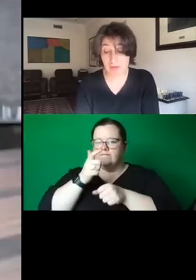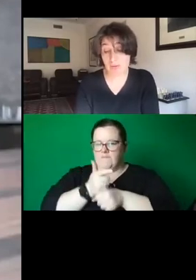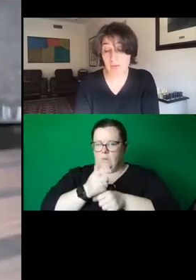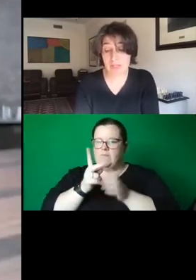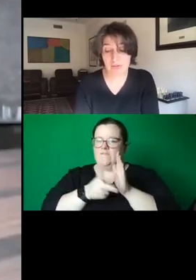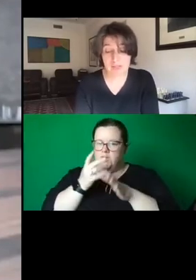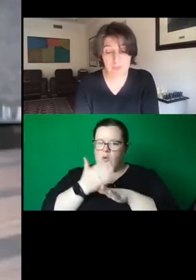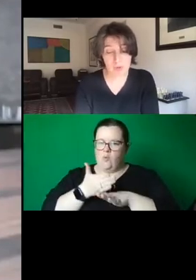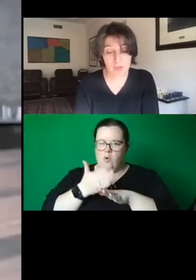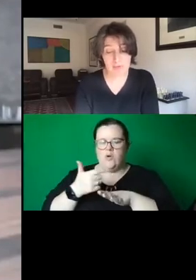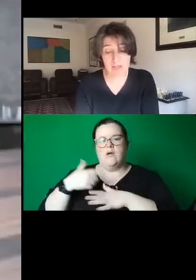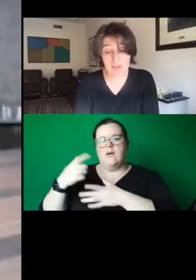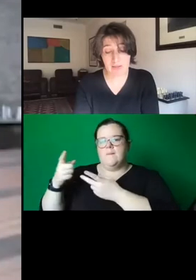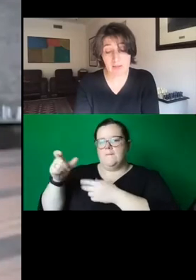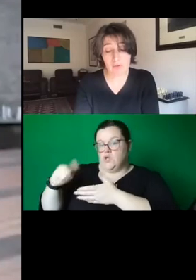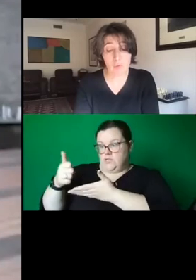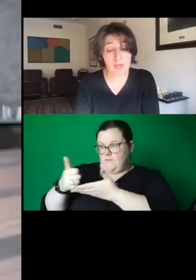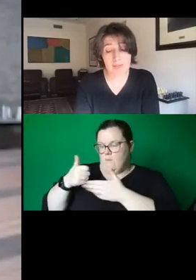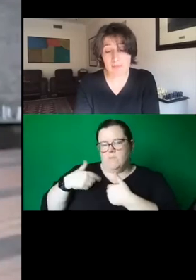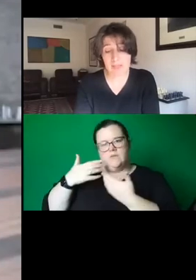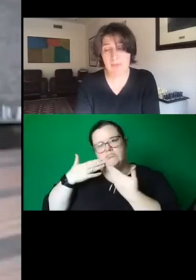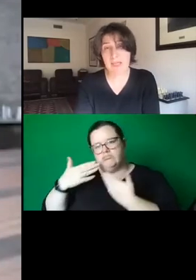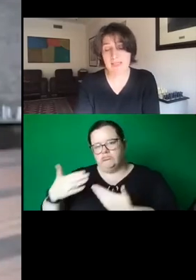we carried this bollard around the for a while sometimes placing it